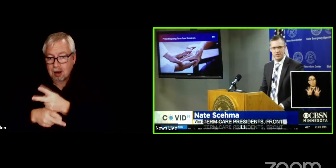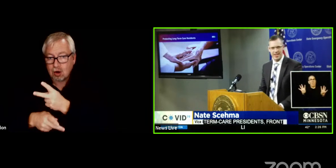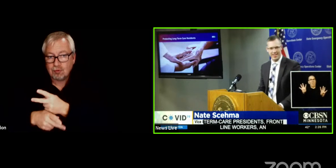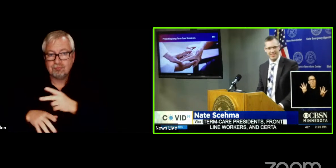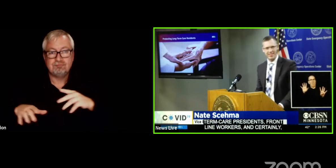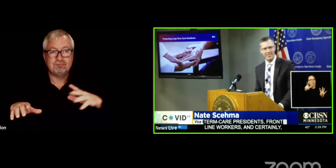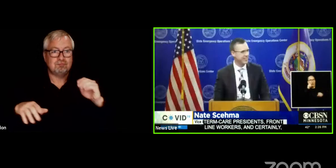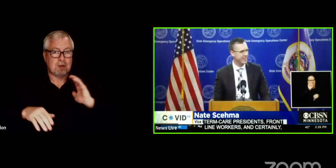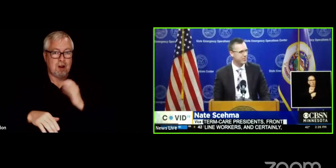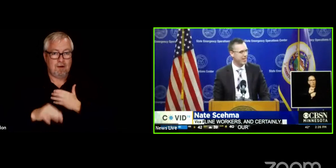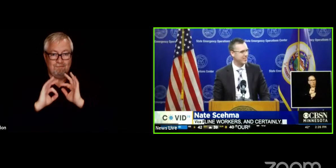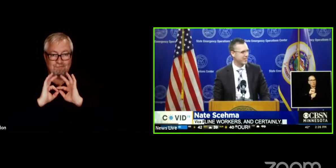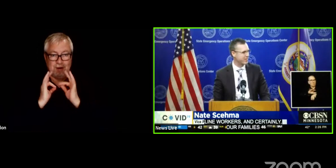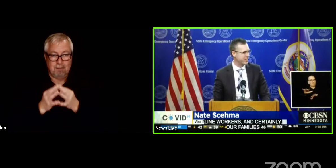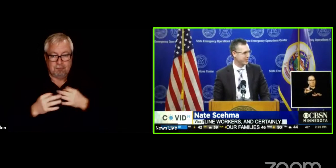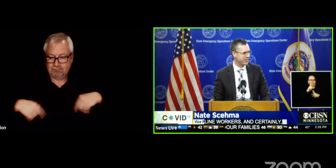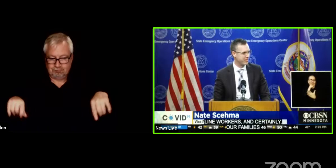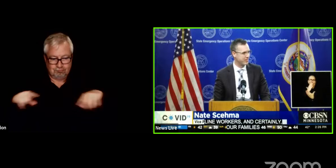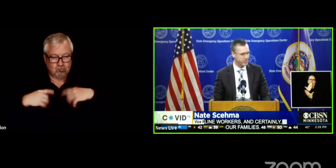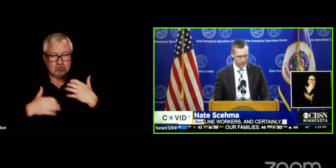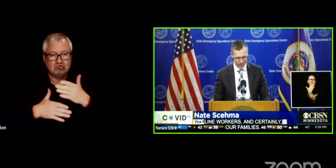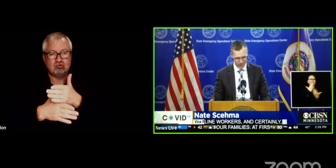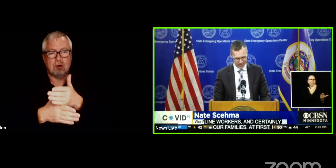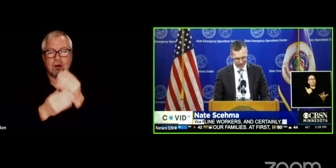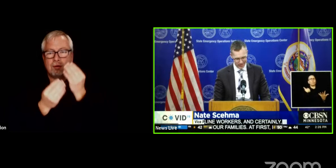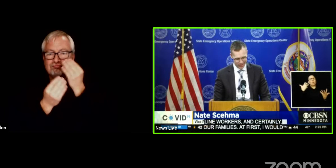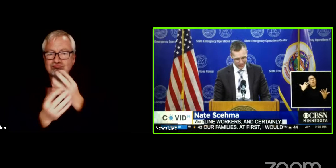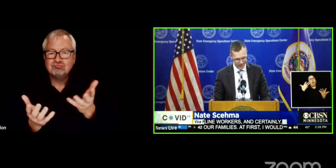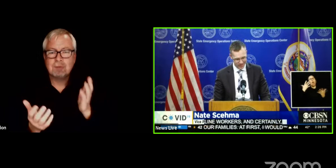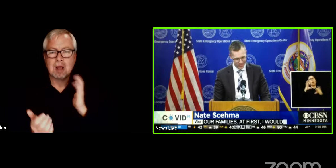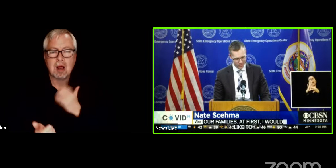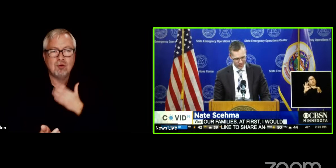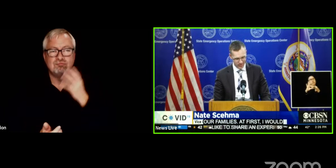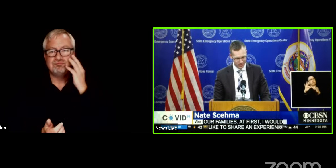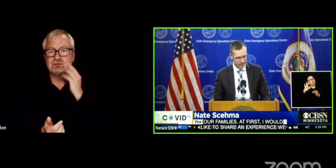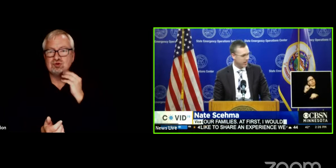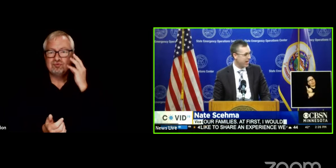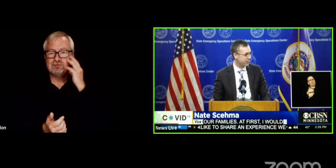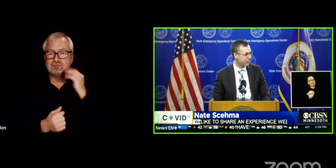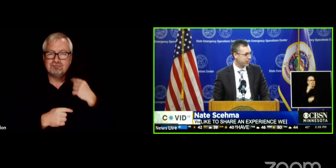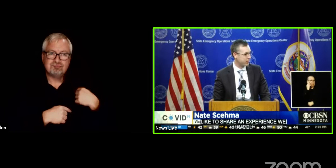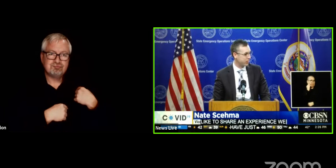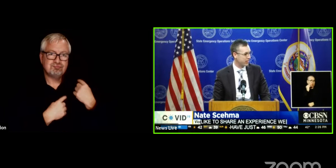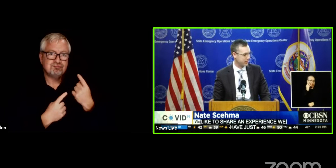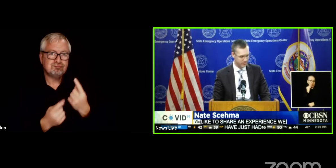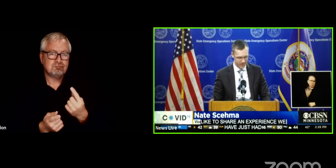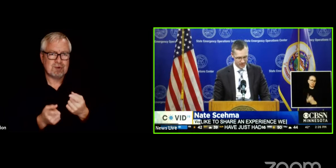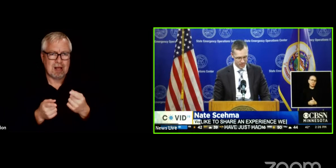JUST HAD IN BLACK DUCK, MINNESOTA, JUST OVER A WEEK AGO WHERE NEARLY HALF OF OUR EMPLOYEES TESTED